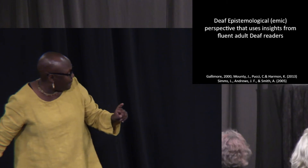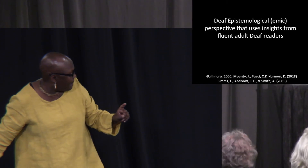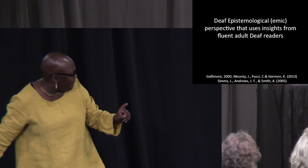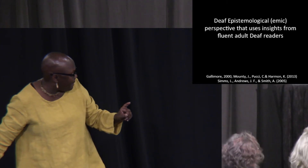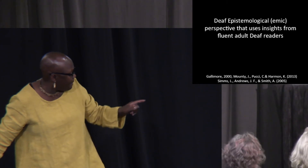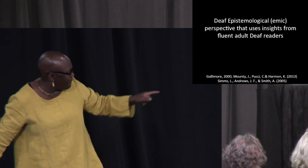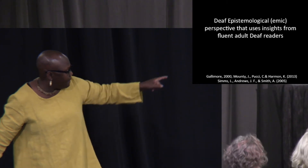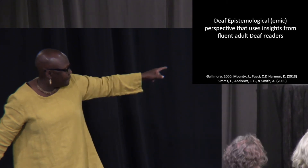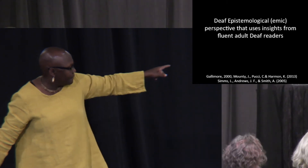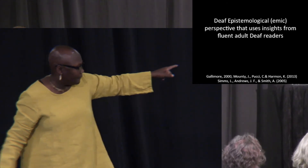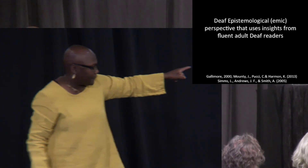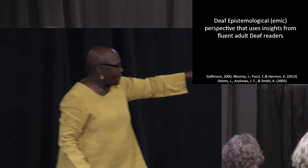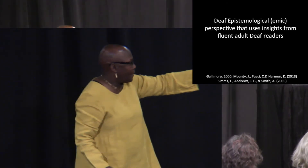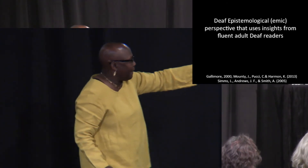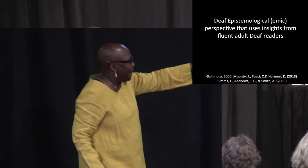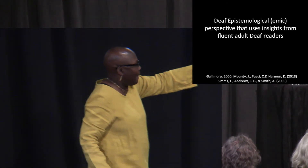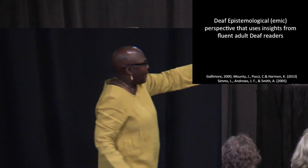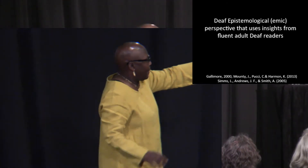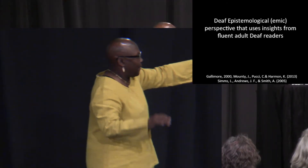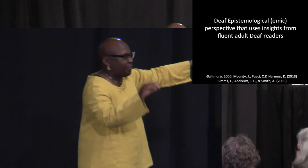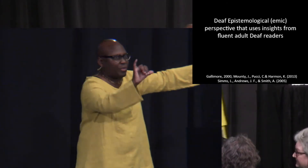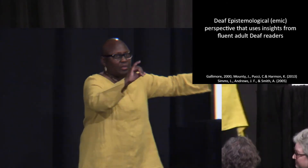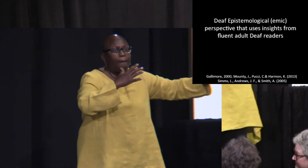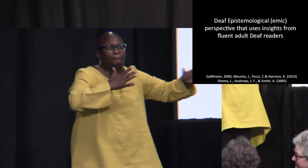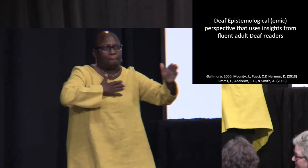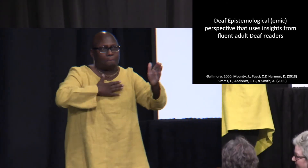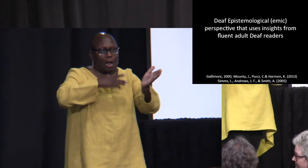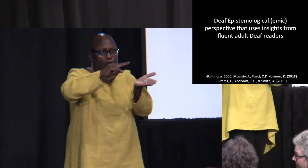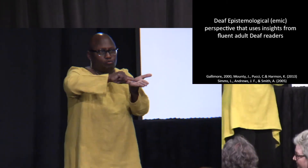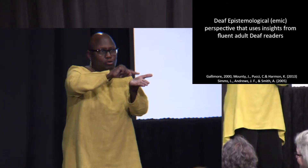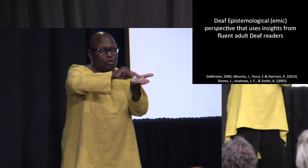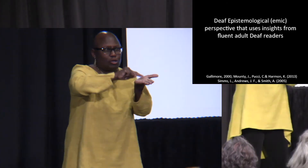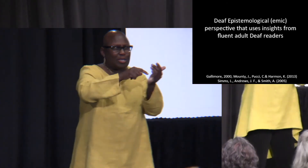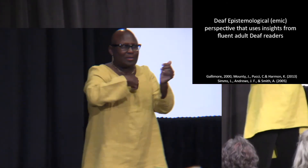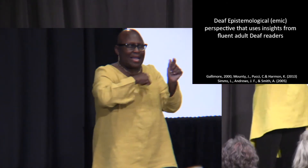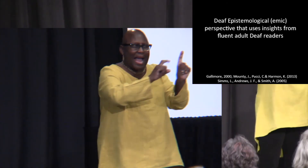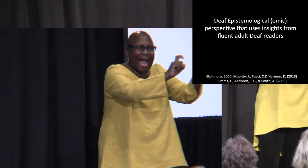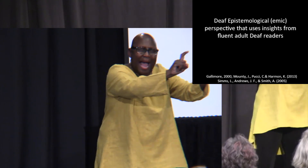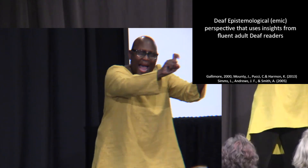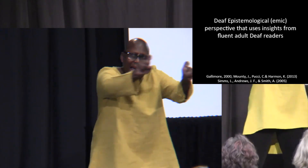I'm not sitting there signing each word as I read it. Fluent reading happens in a